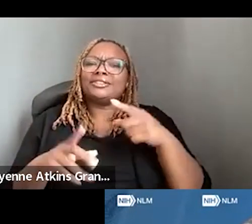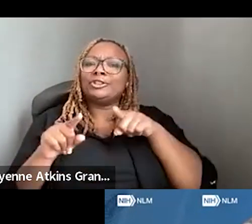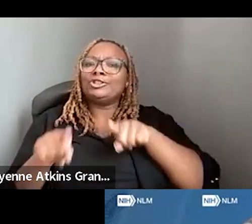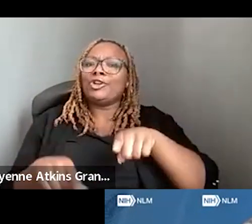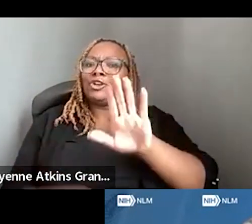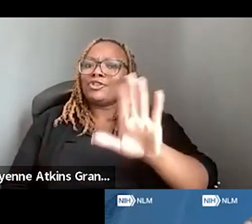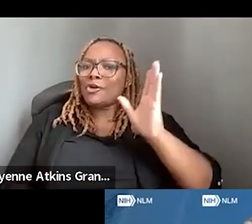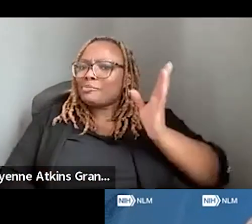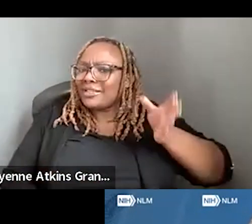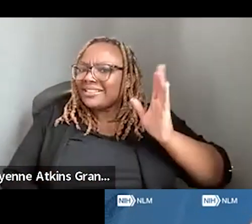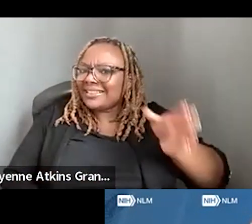your portion of this presentation.